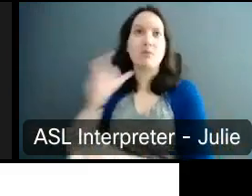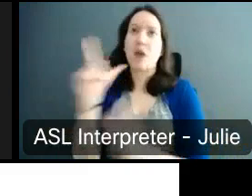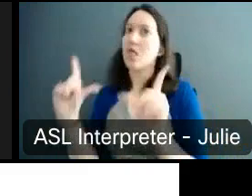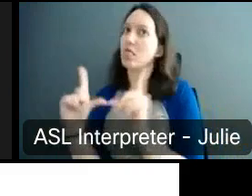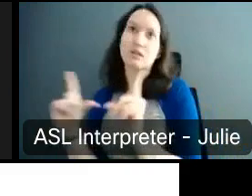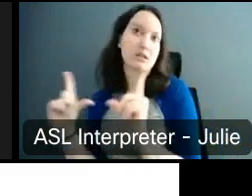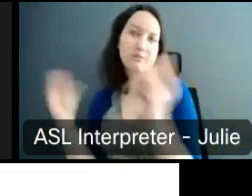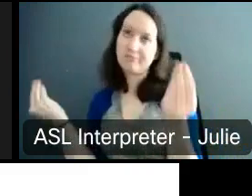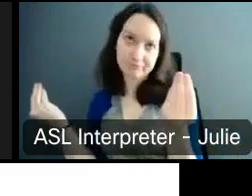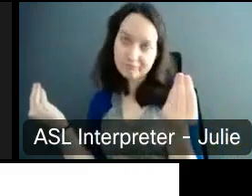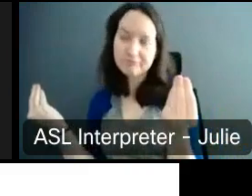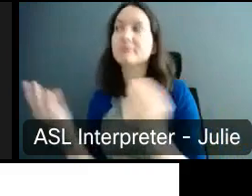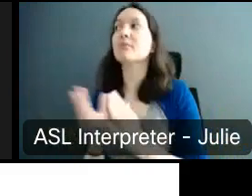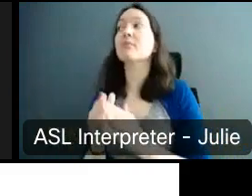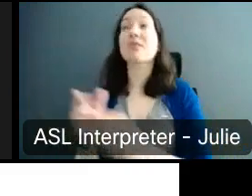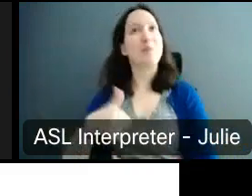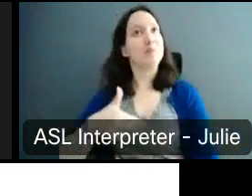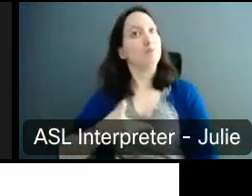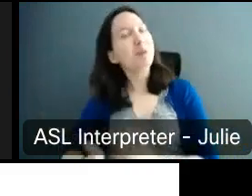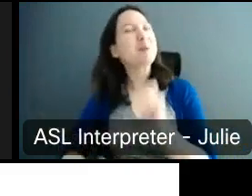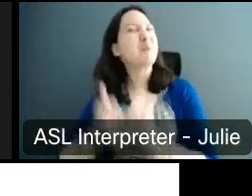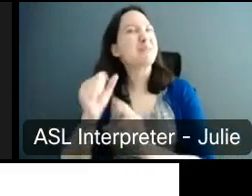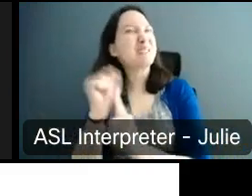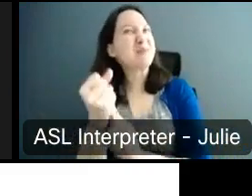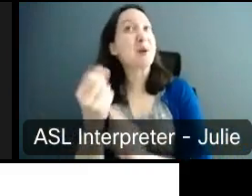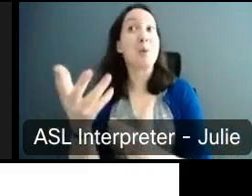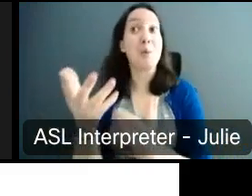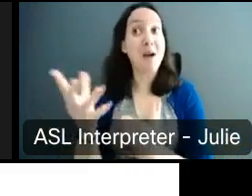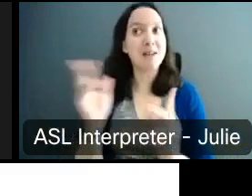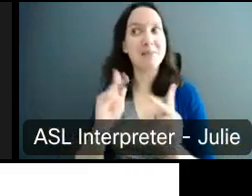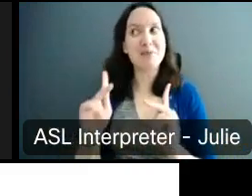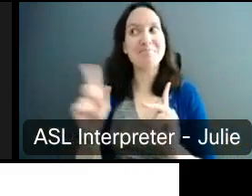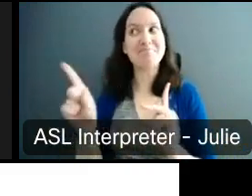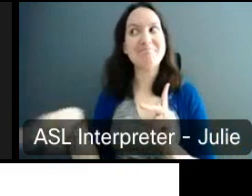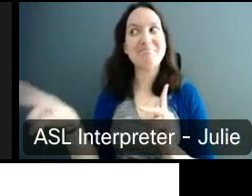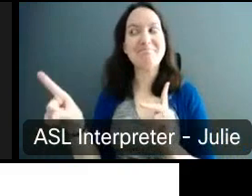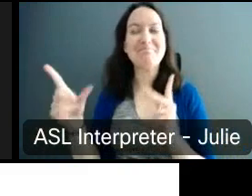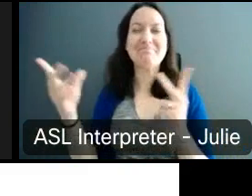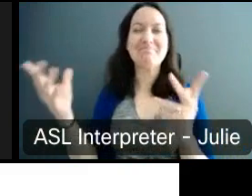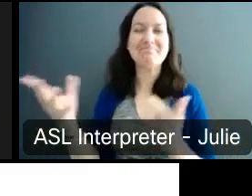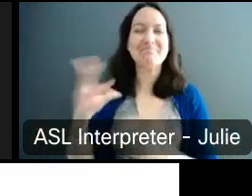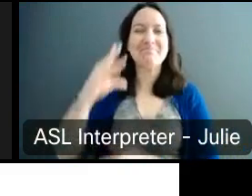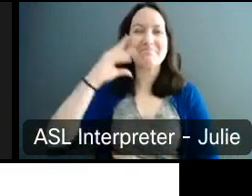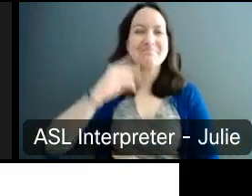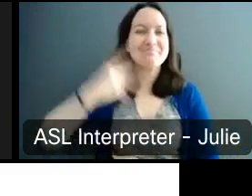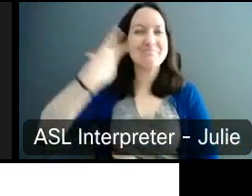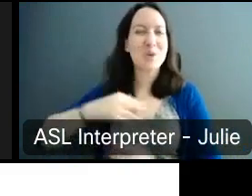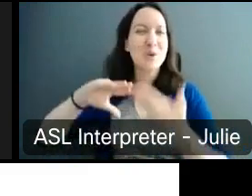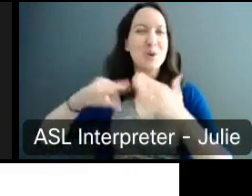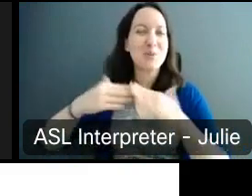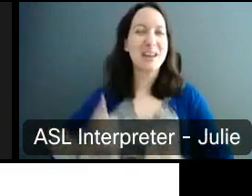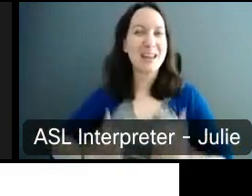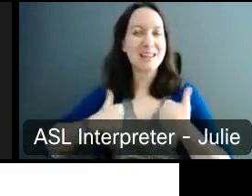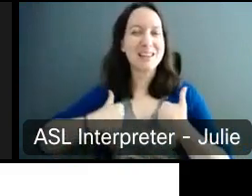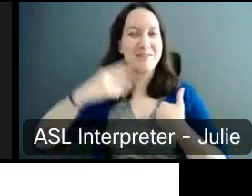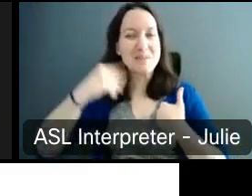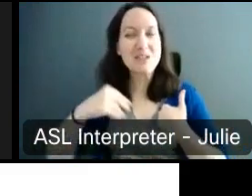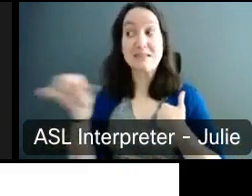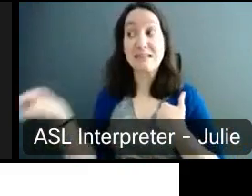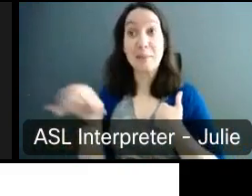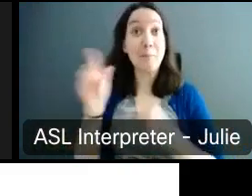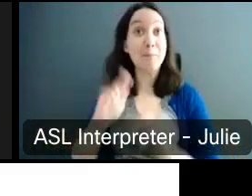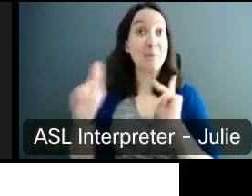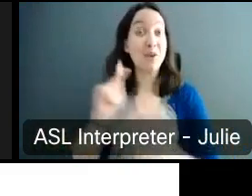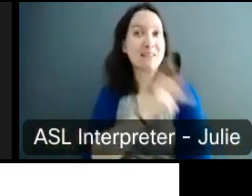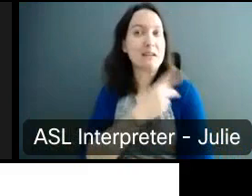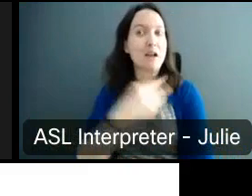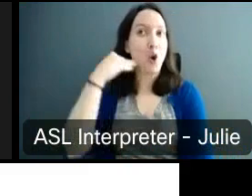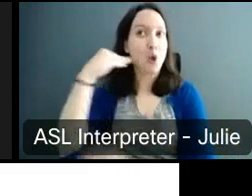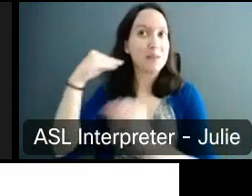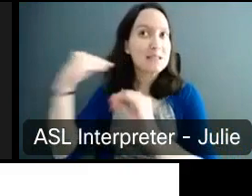And we, we welcome that in most cases, because we want people who have been in our community sometimes have lived experience similar to our patients who have experienced homelessness, things like that. Um.